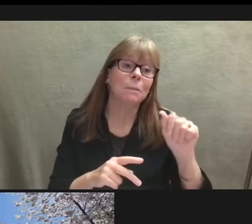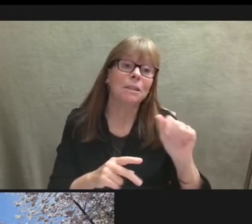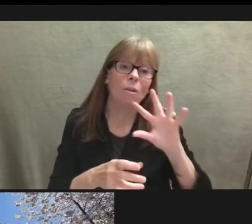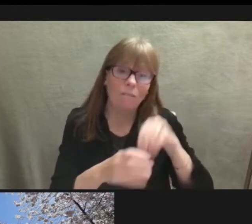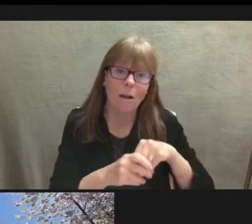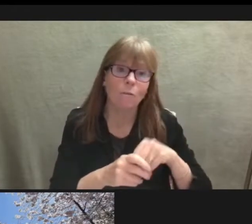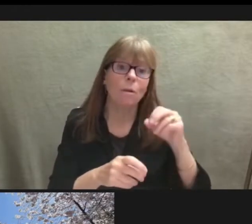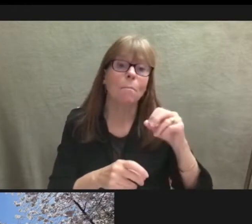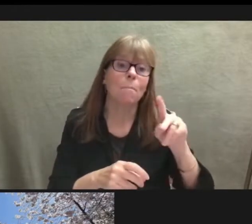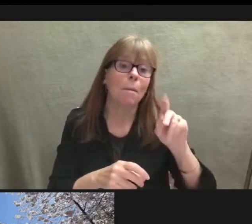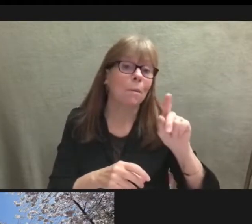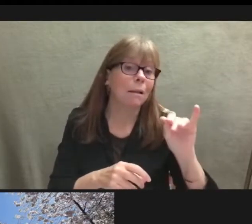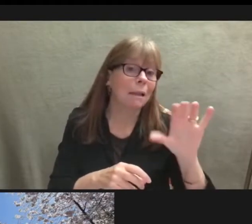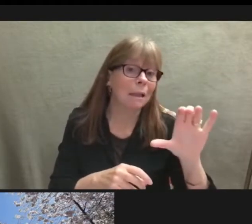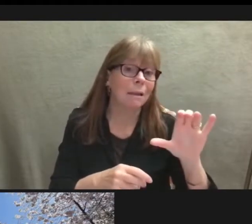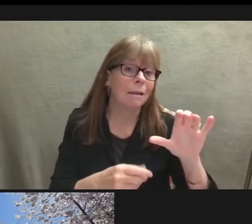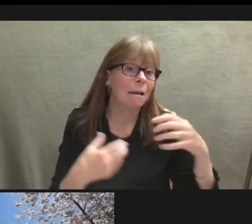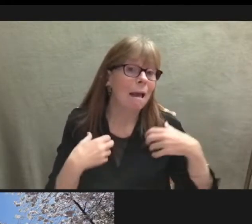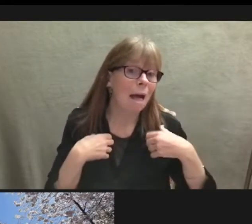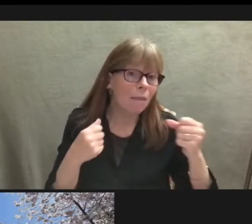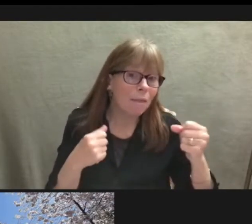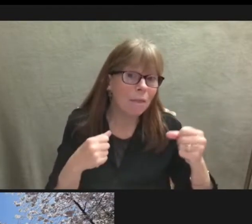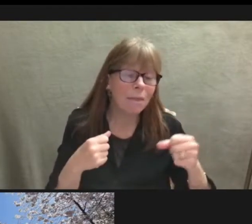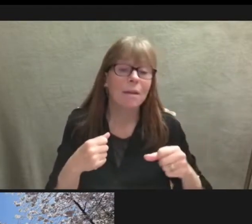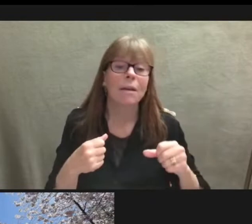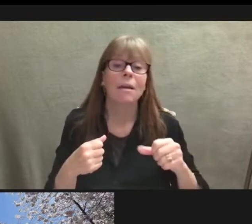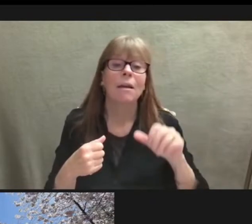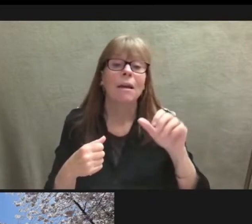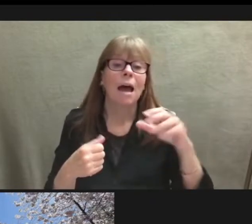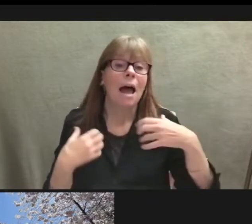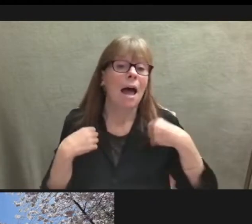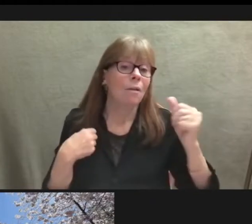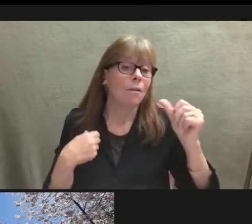people with disabilities in healthcare administration, and we need that core curricula